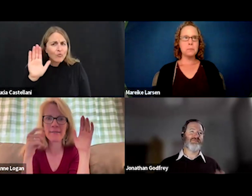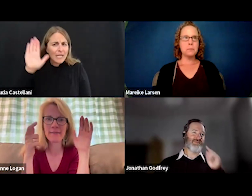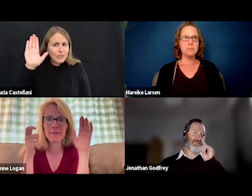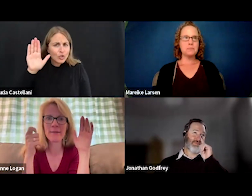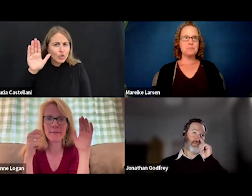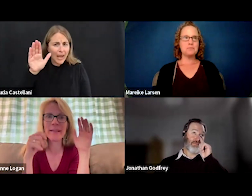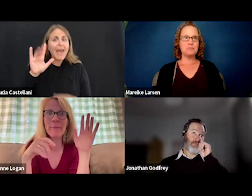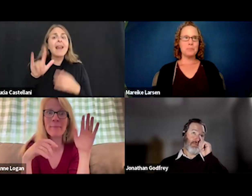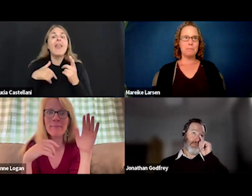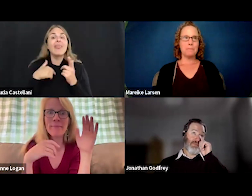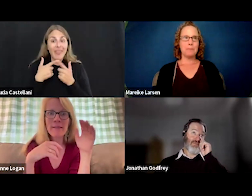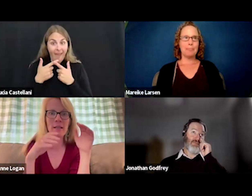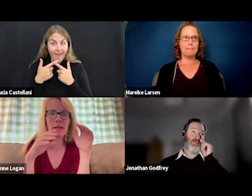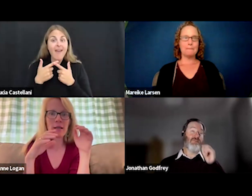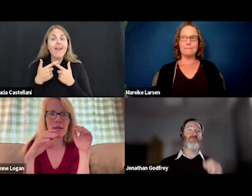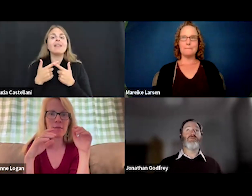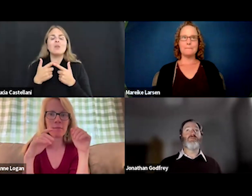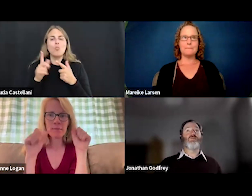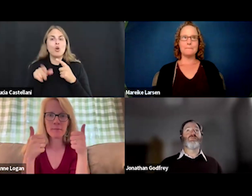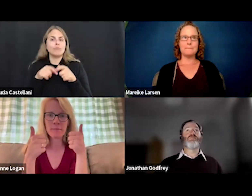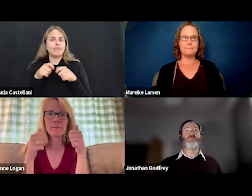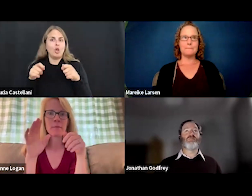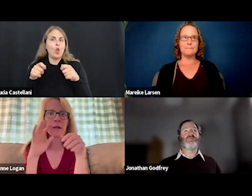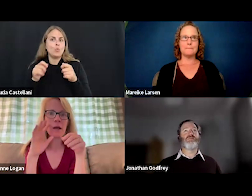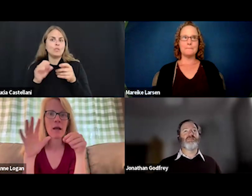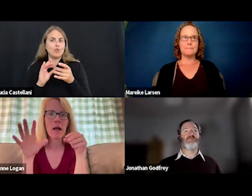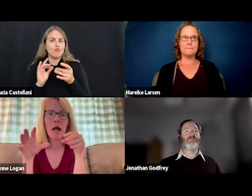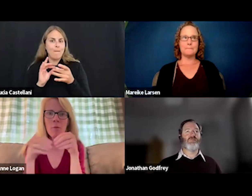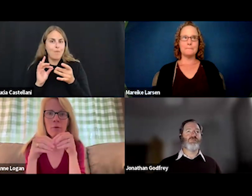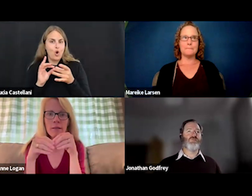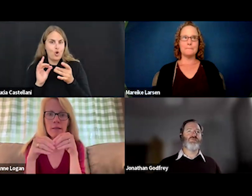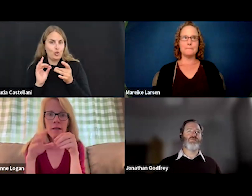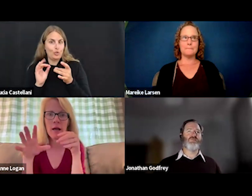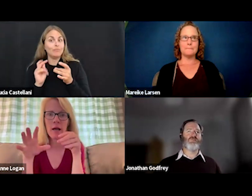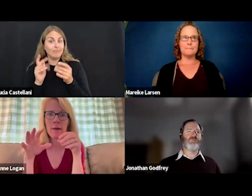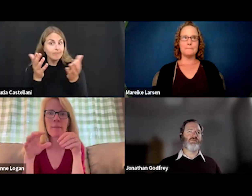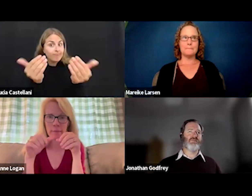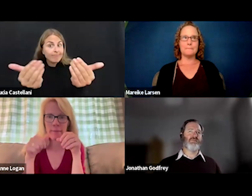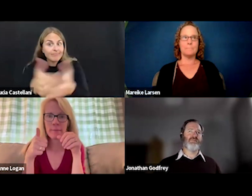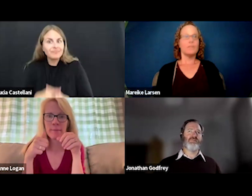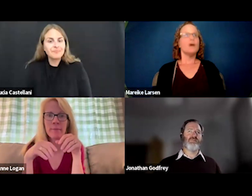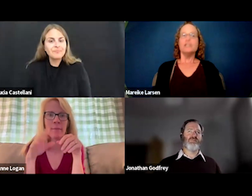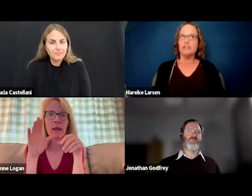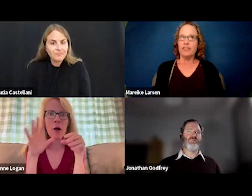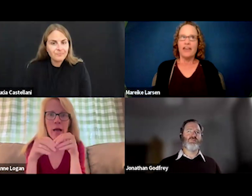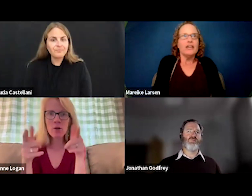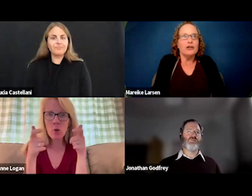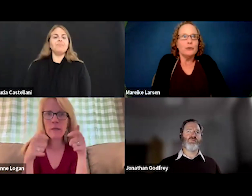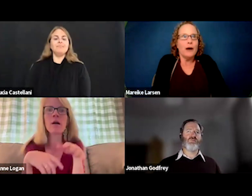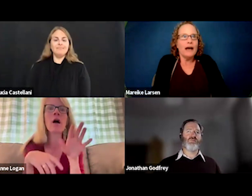And then we're going to move to closing remarks. But yes, please share, Anne. Thank you.